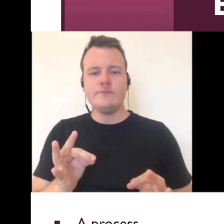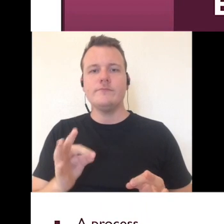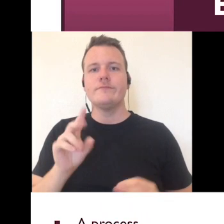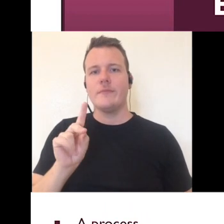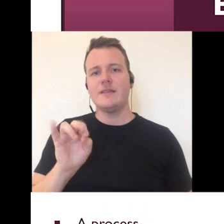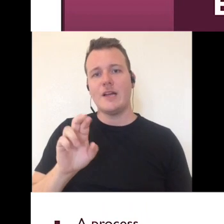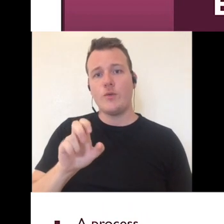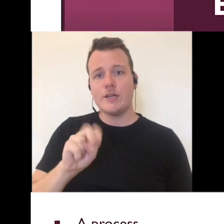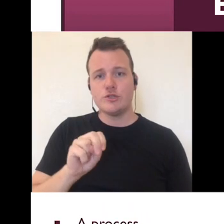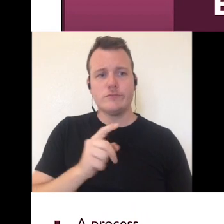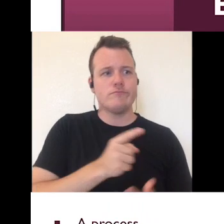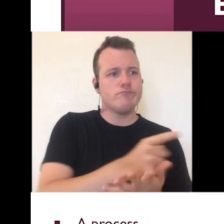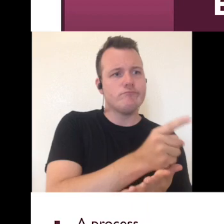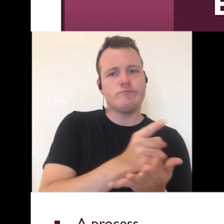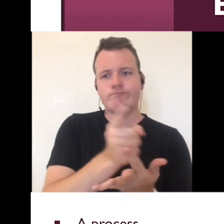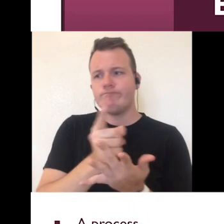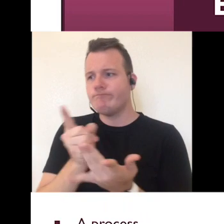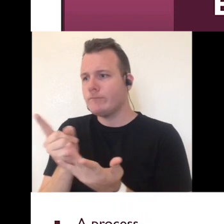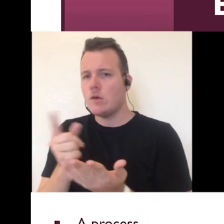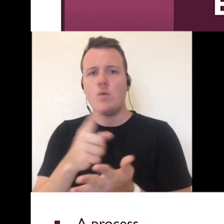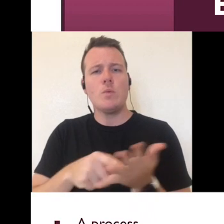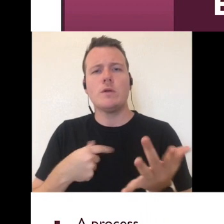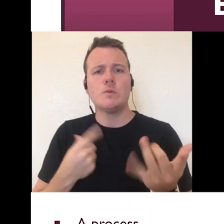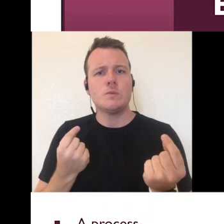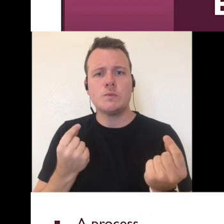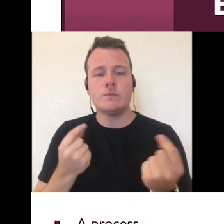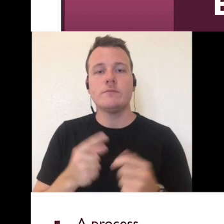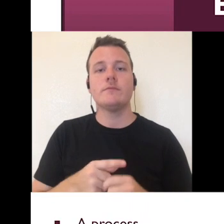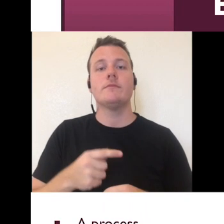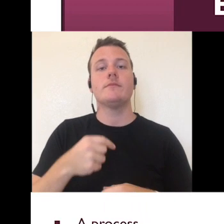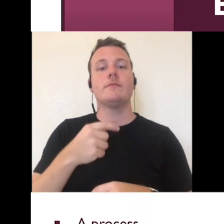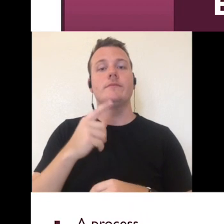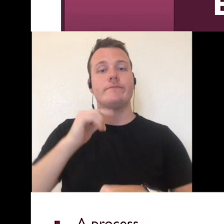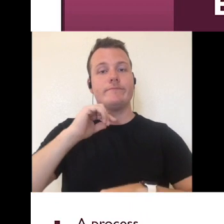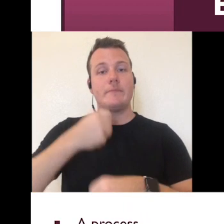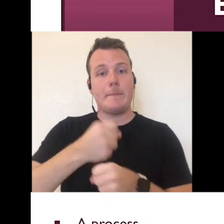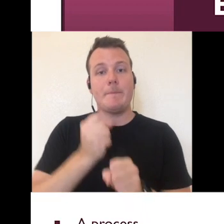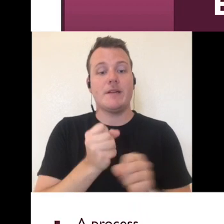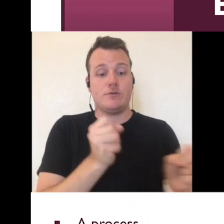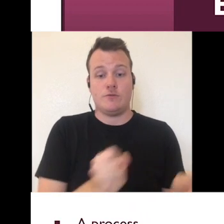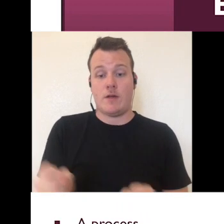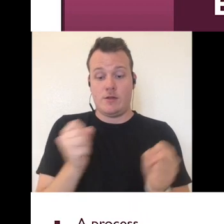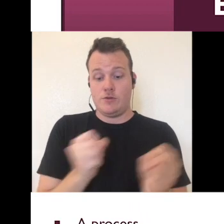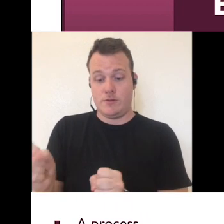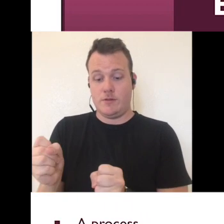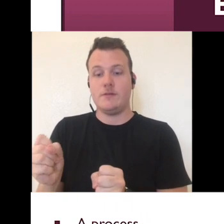they look at establishing a direction for the practice by creating strategies